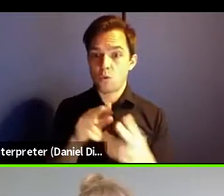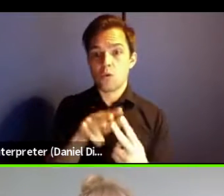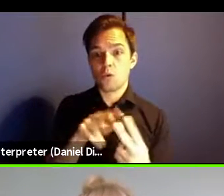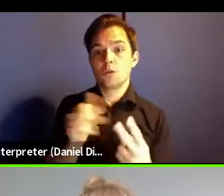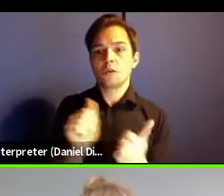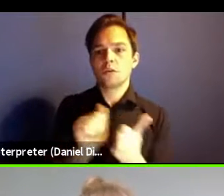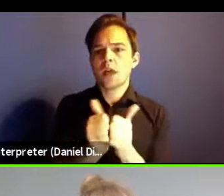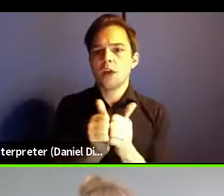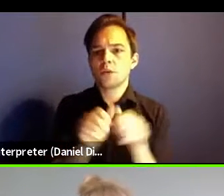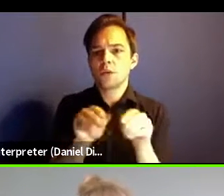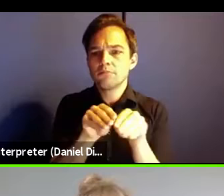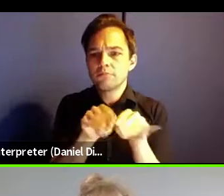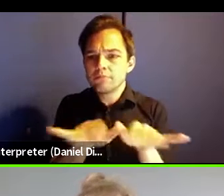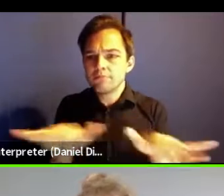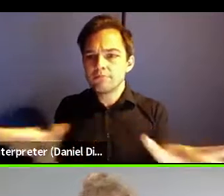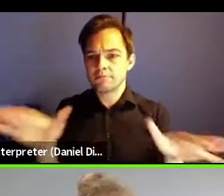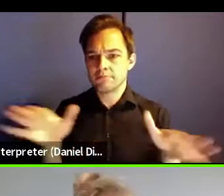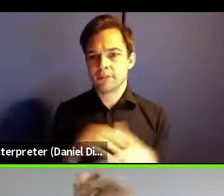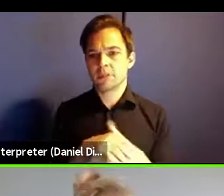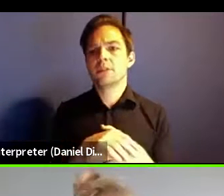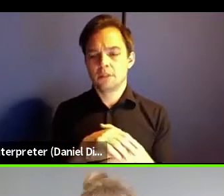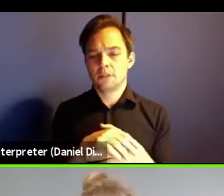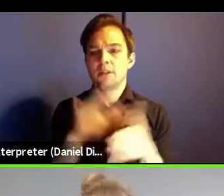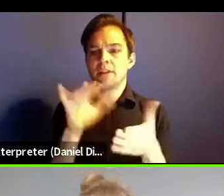so that we could drive the system change, that is why we set it up.